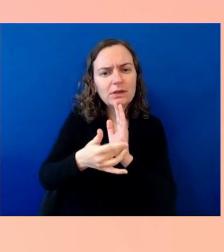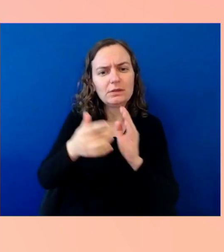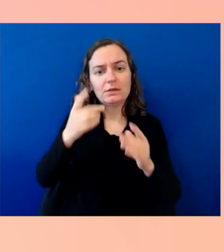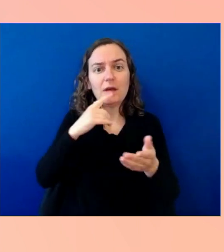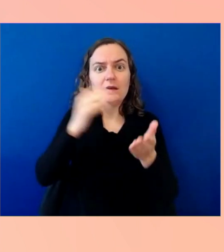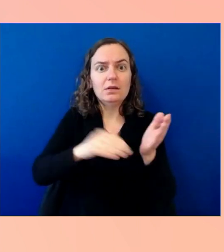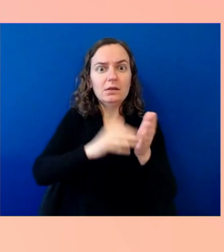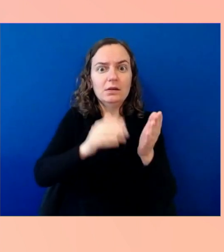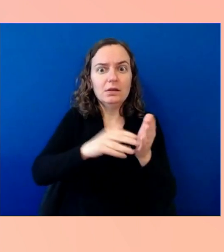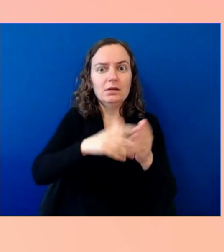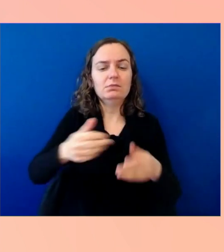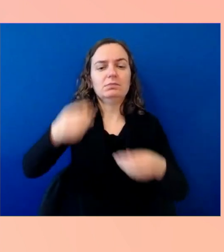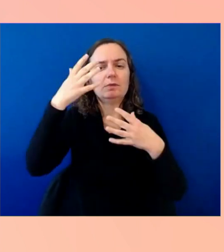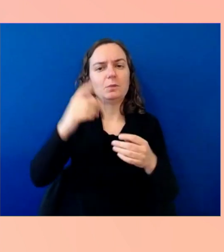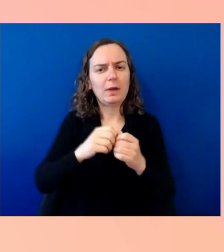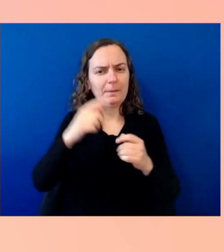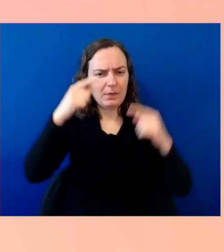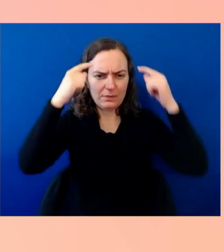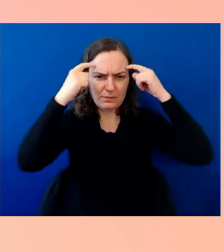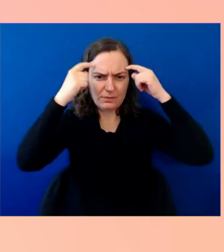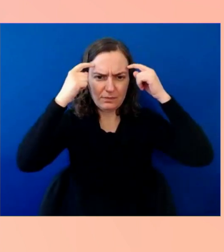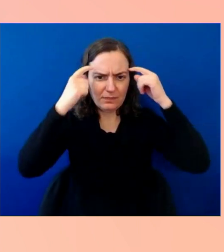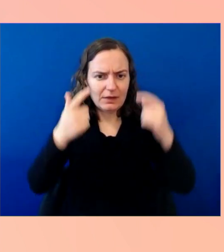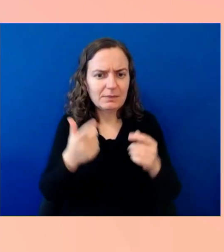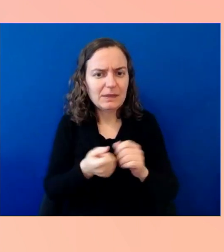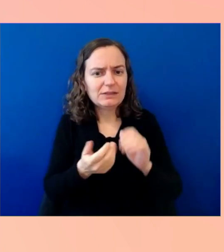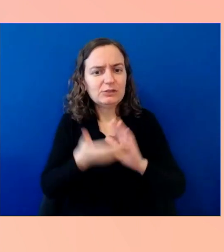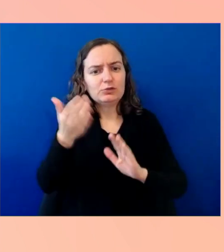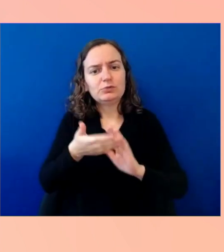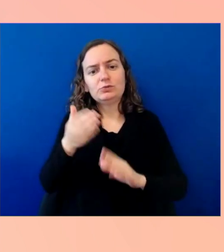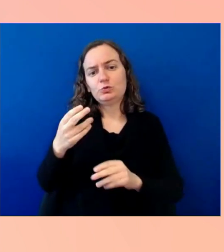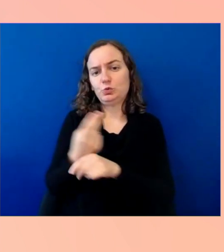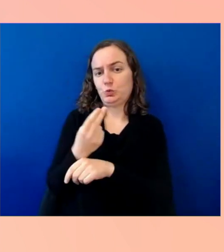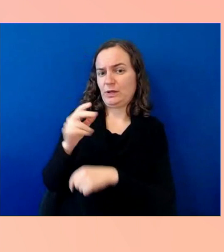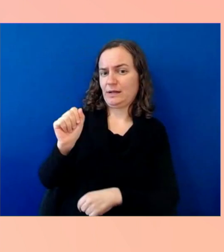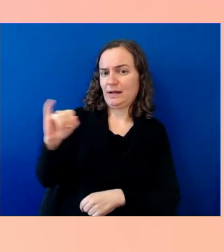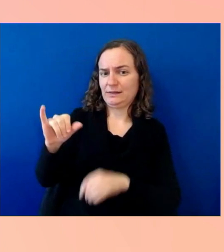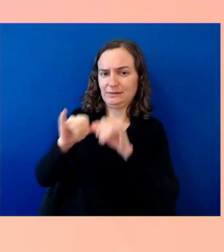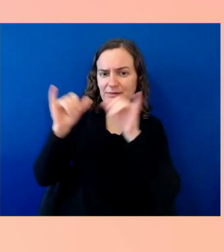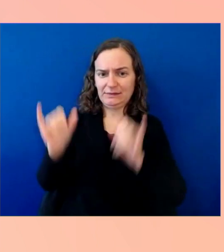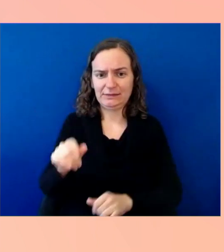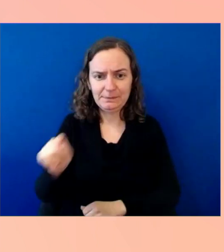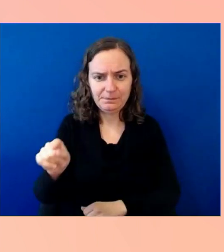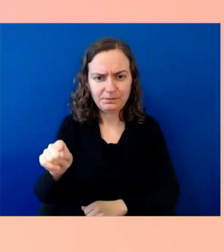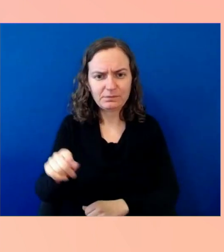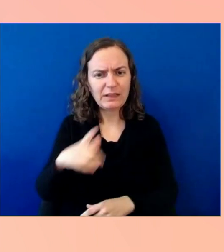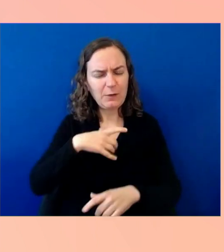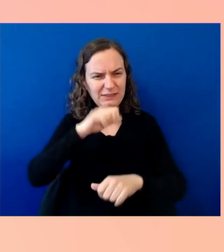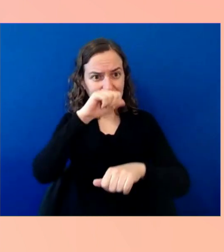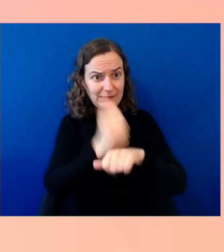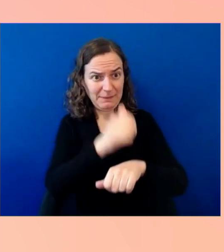Once I get my system set up exactly the way I want, I can use AI macros to create a one-step way into